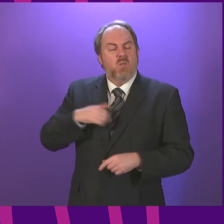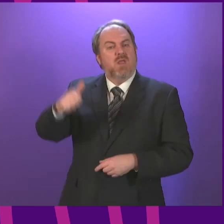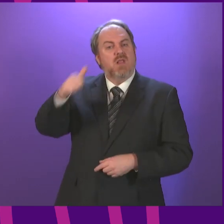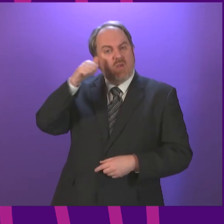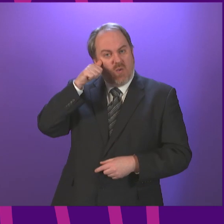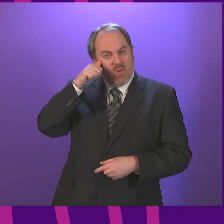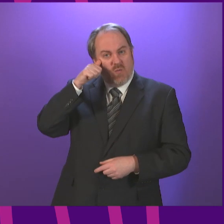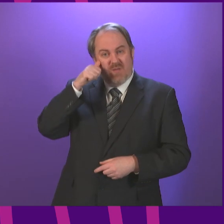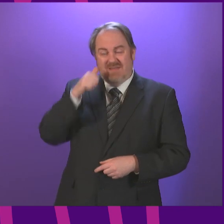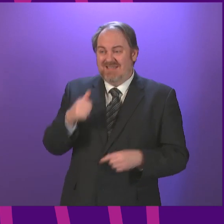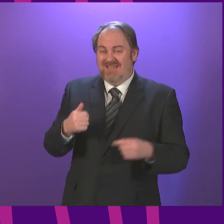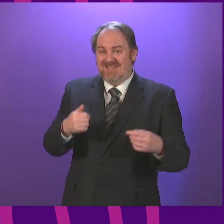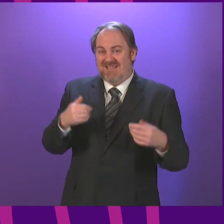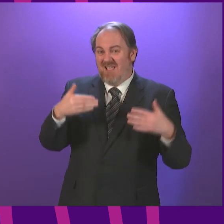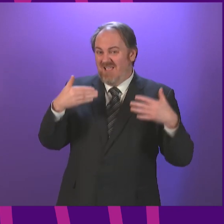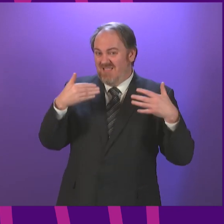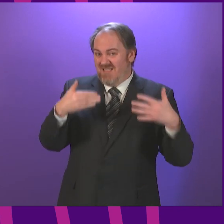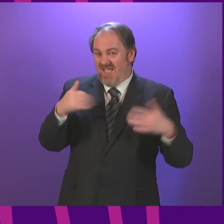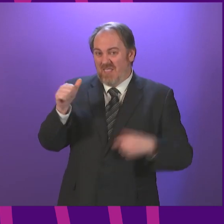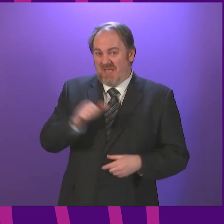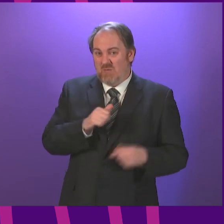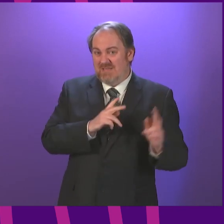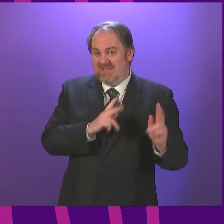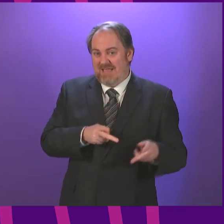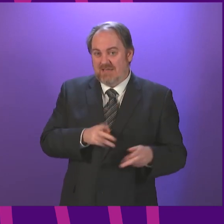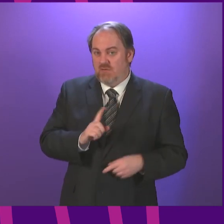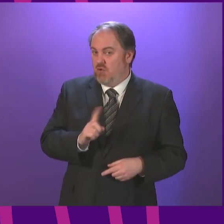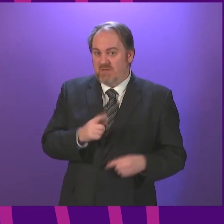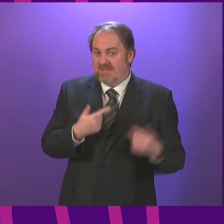tragedy: more than 9,000 people have died from Covid. The number is more than 7,000